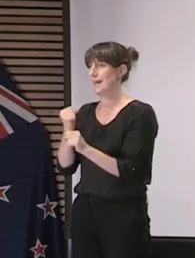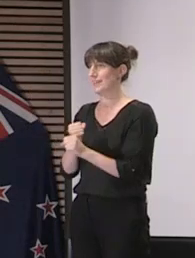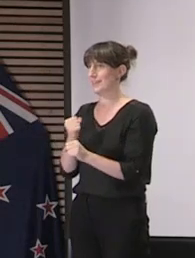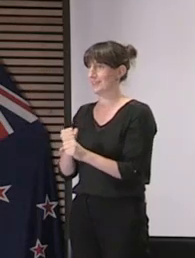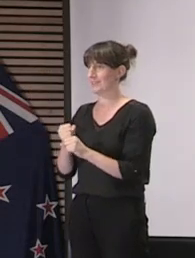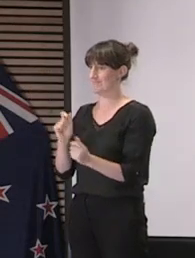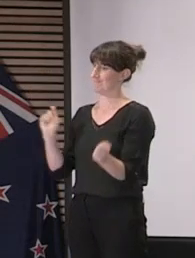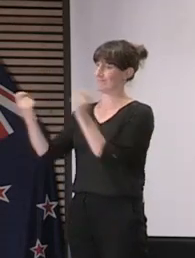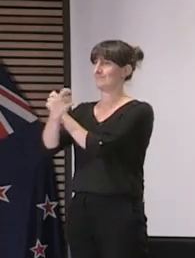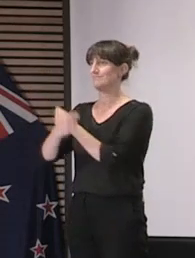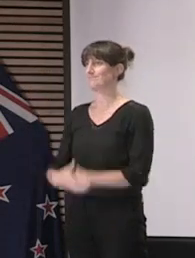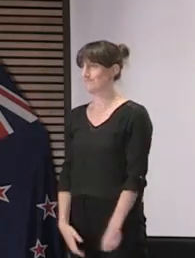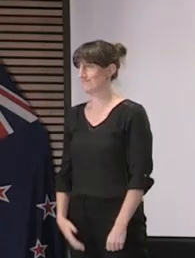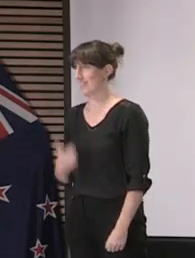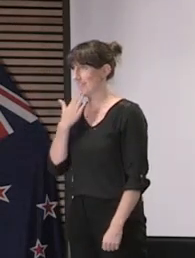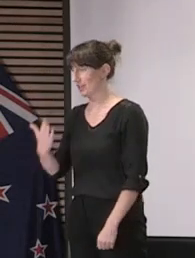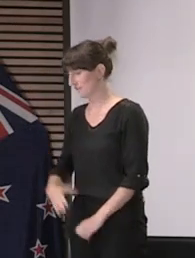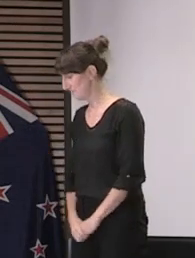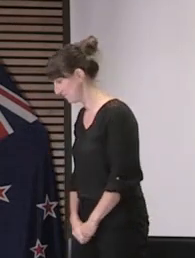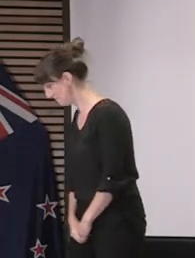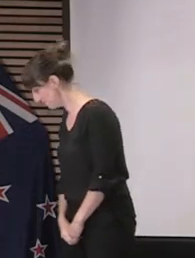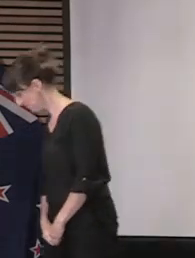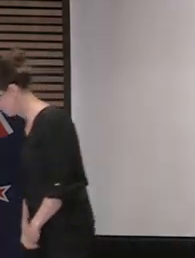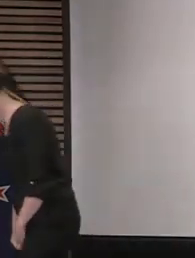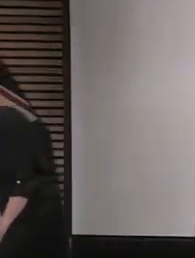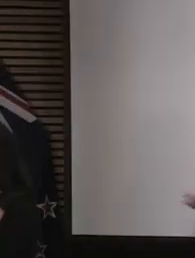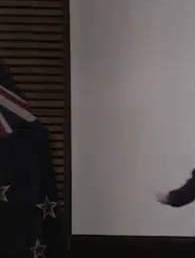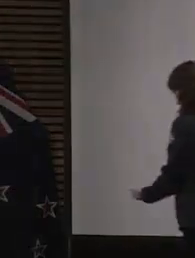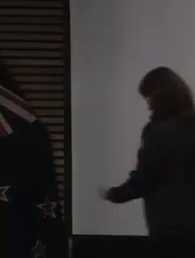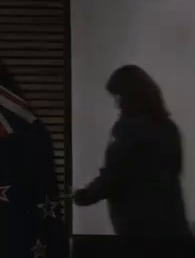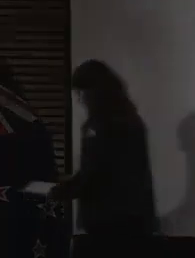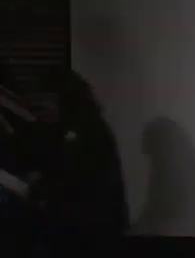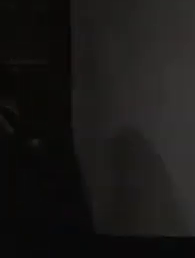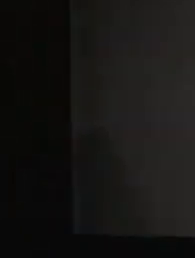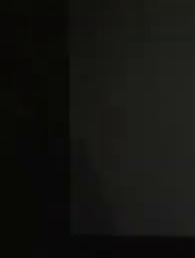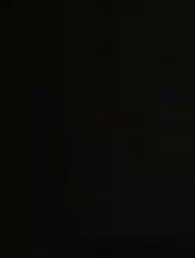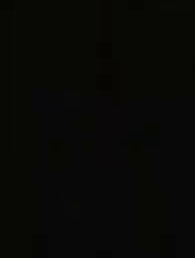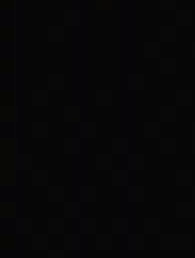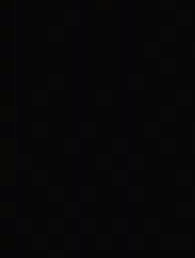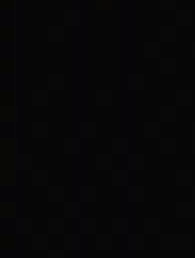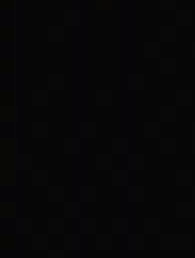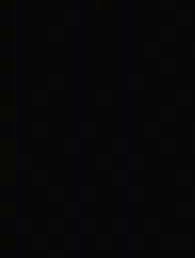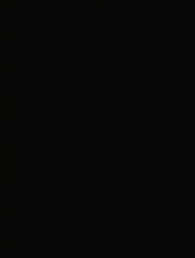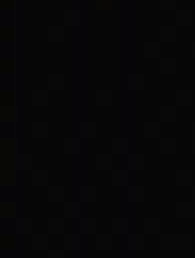through this. Really make a difference. Thank you. Thank you for using Red Bee Media's Live Remote Broadcasting Service.